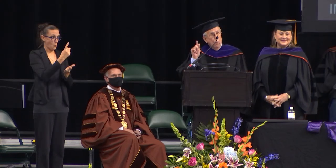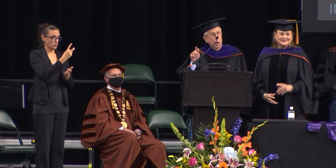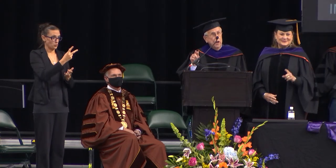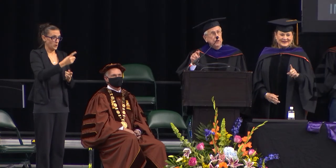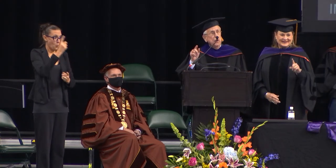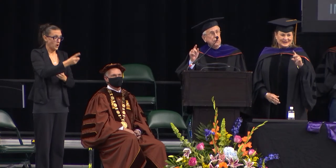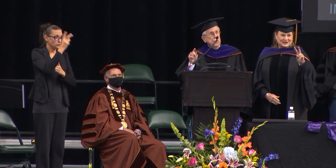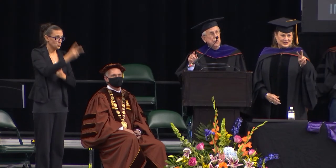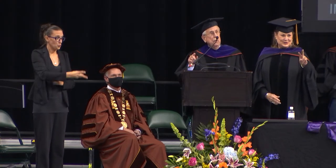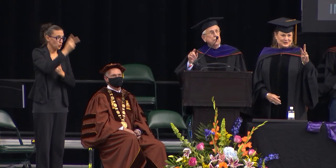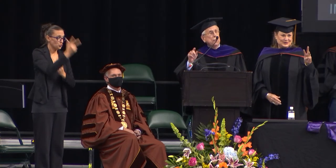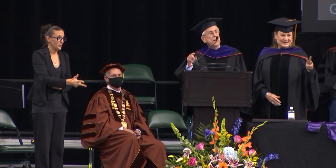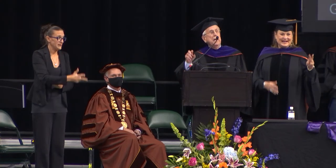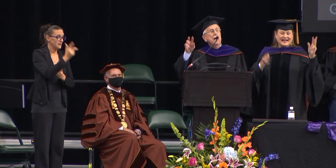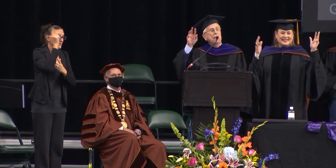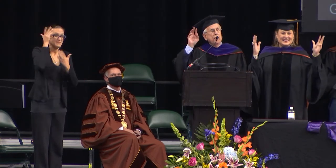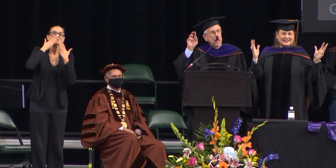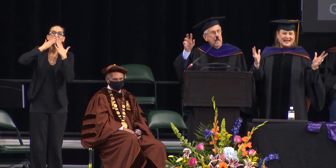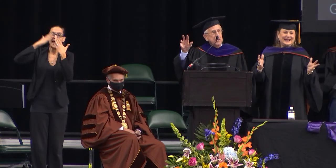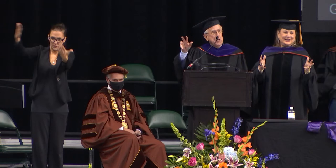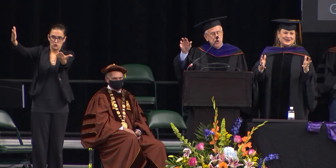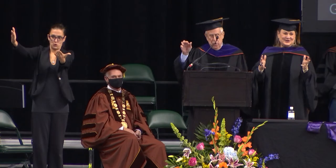One, two, three. Thank you. - Thank you.